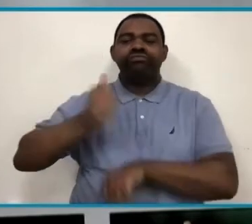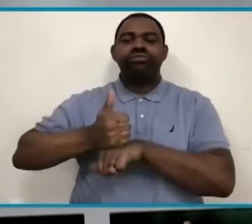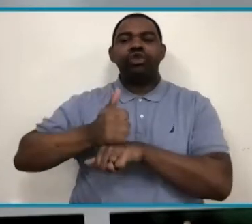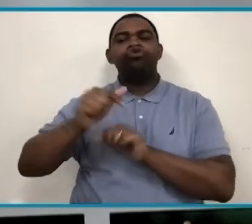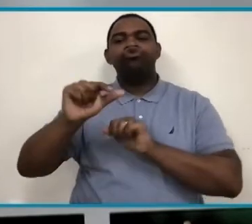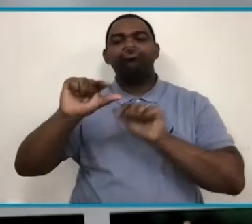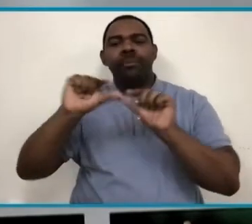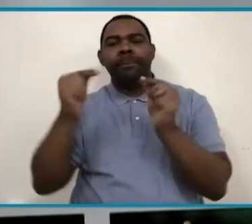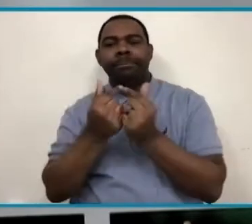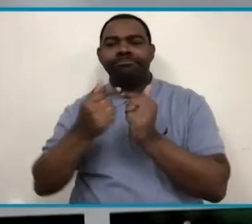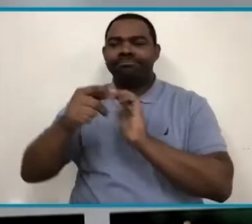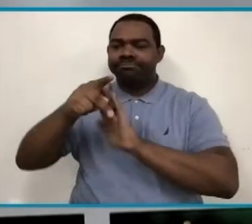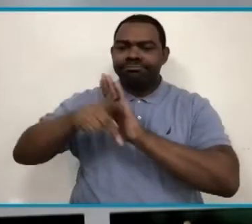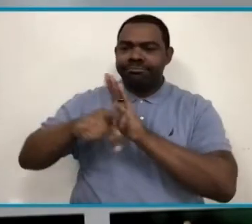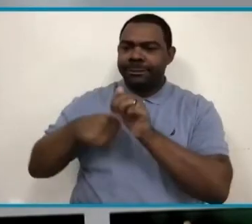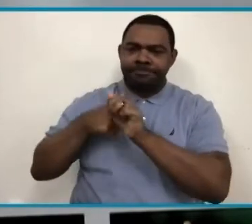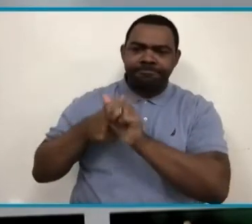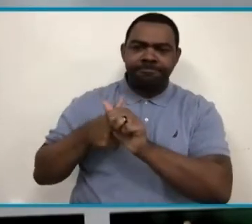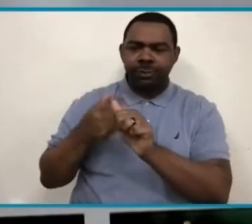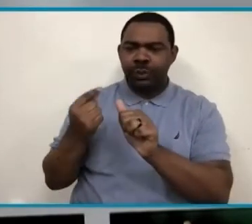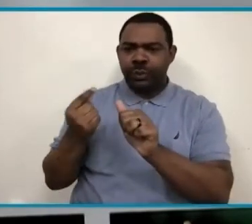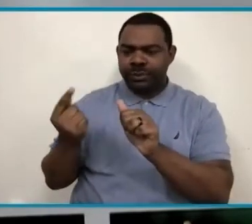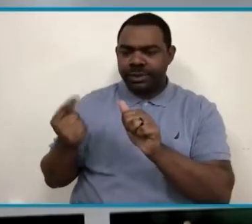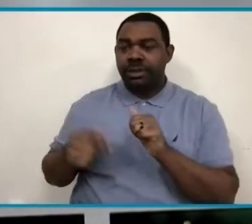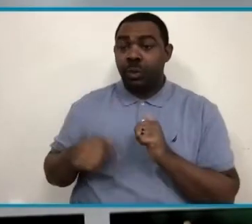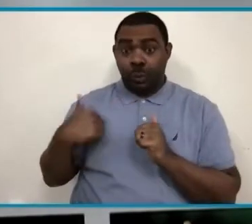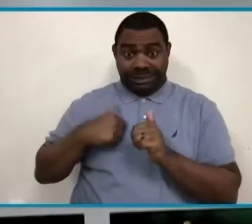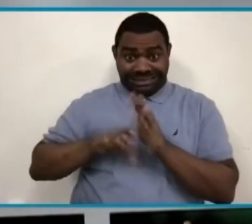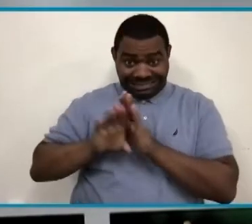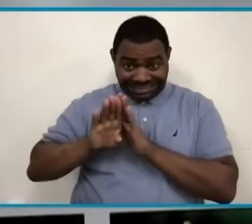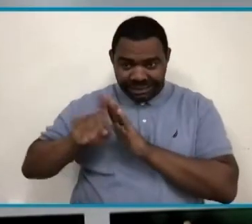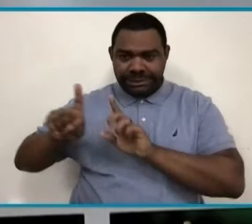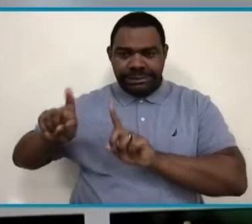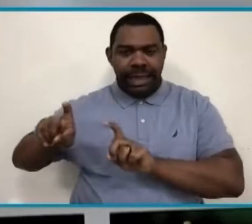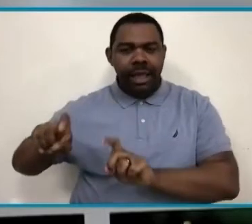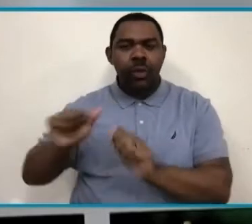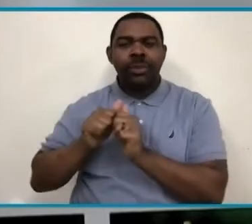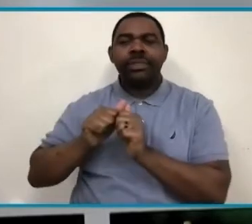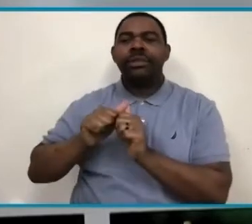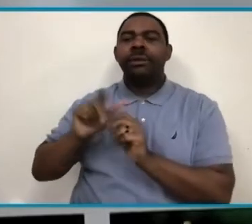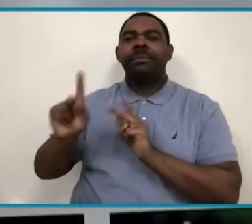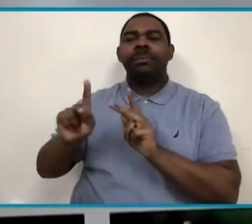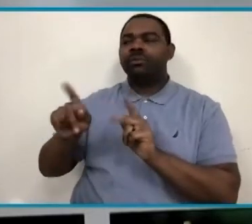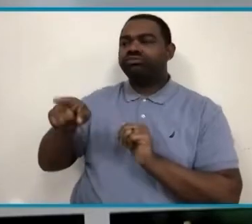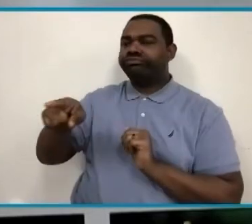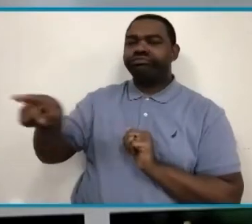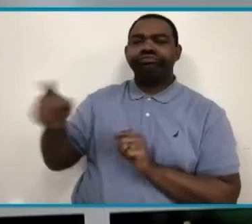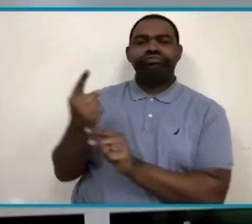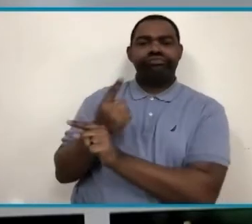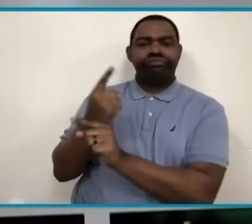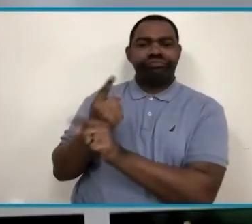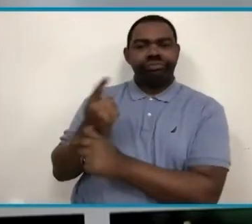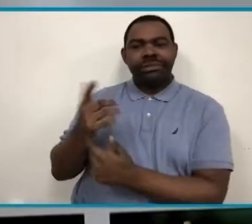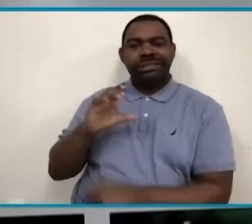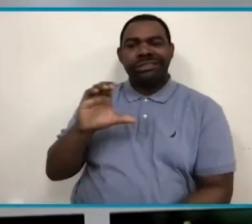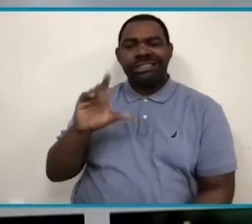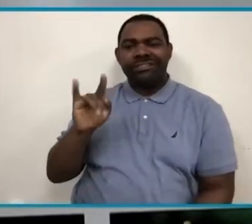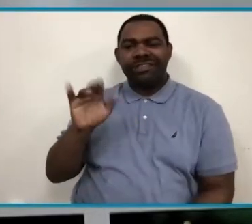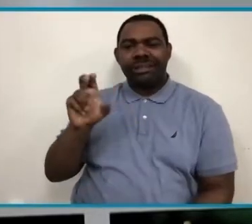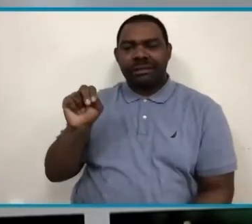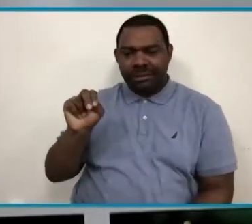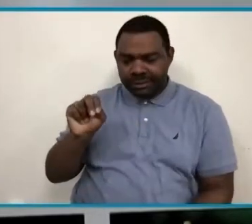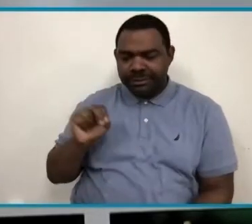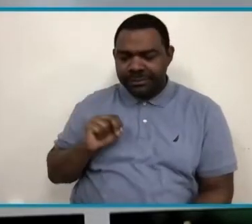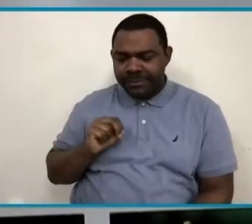tested with civilians in terms of its efficacy for our chronic pain core outcomes and chronic